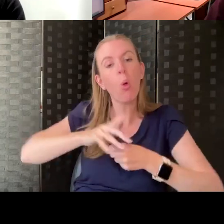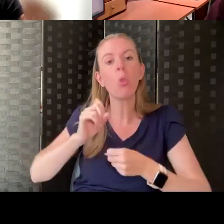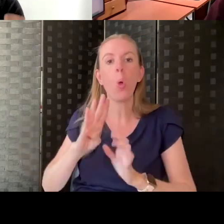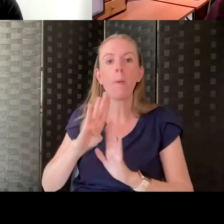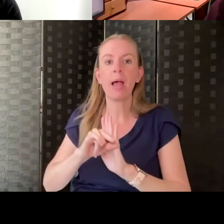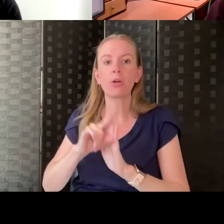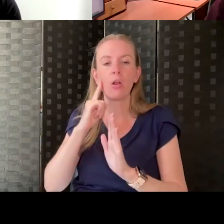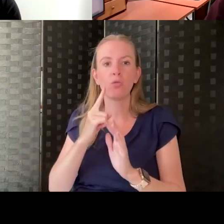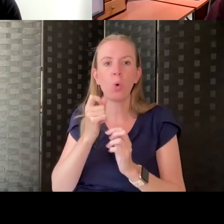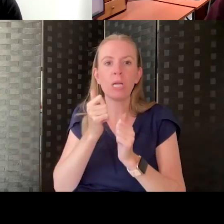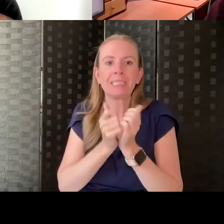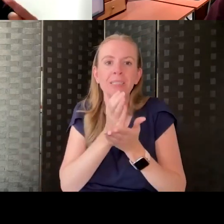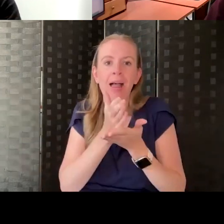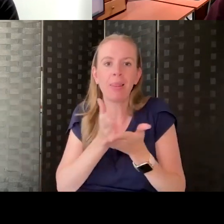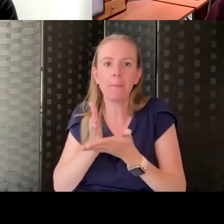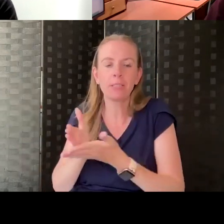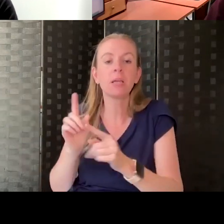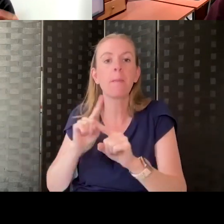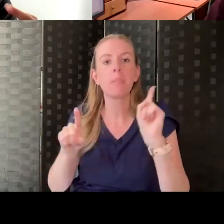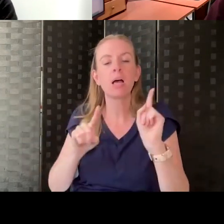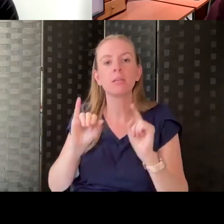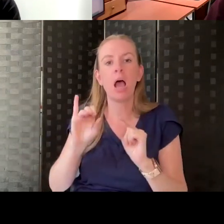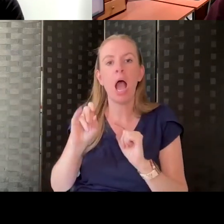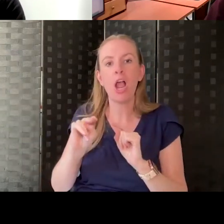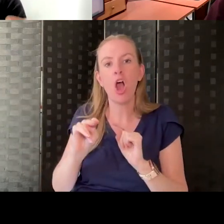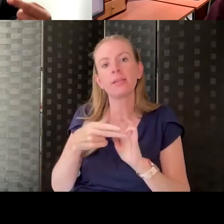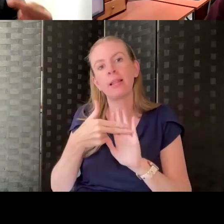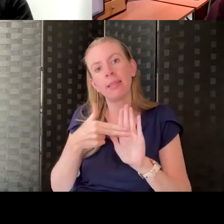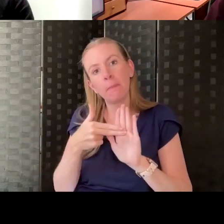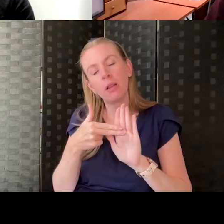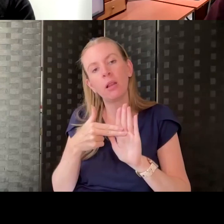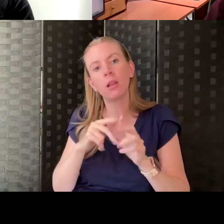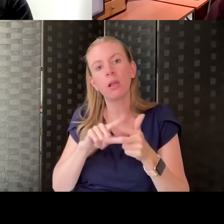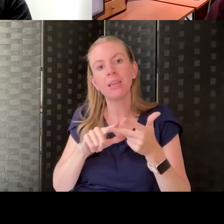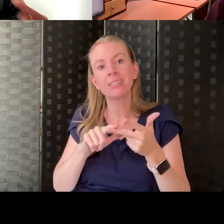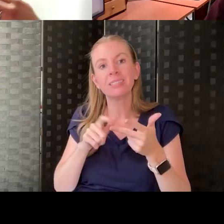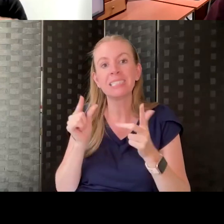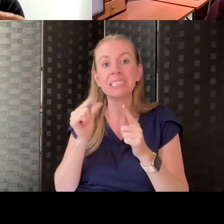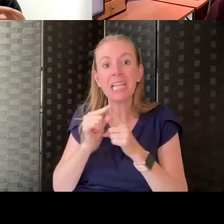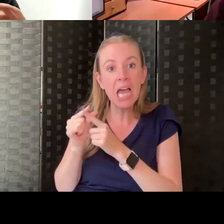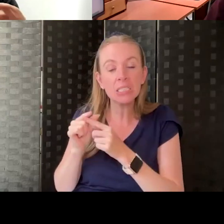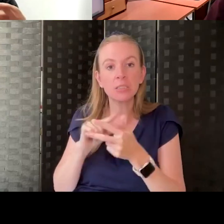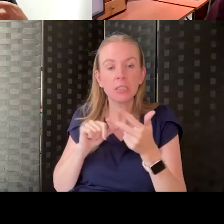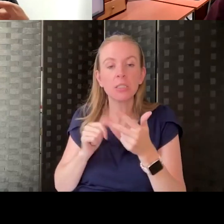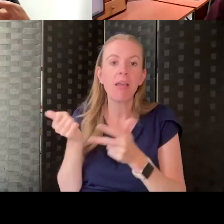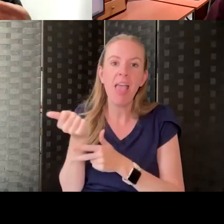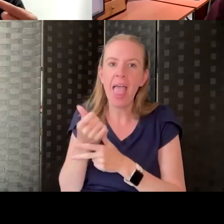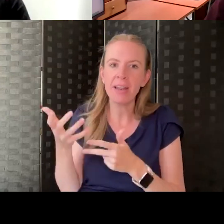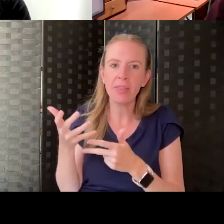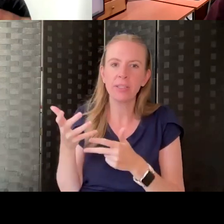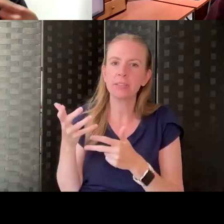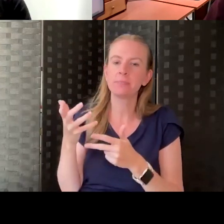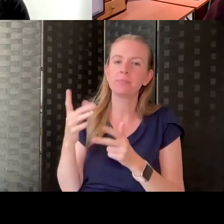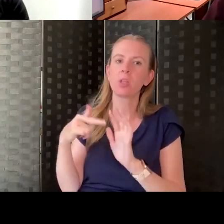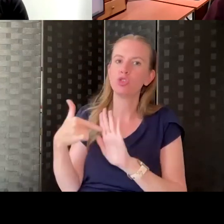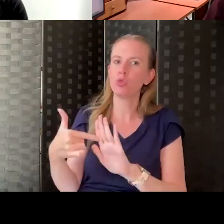your elements. The icons, the labels, text , anything that conveys context,